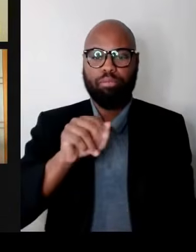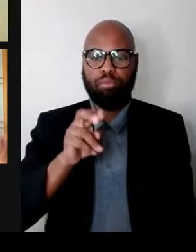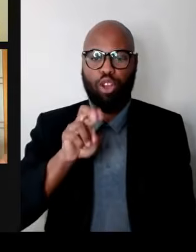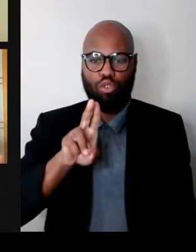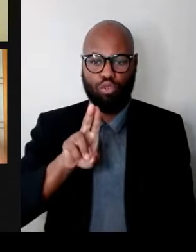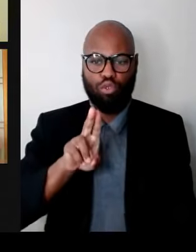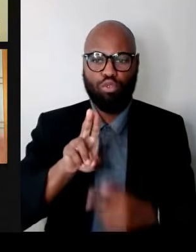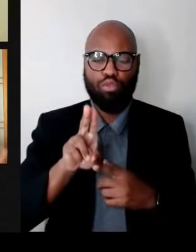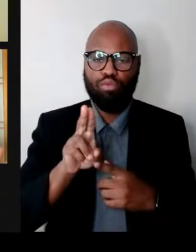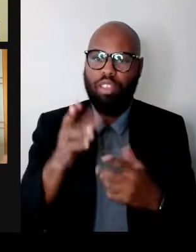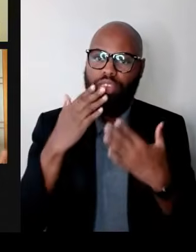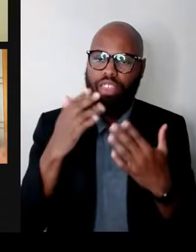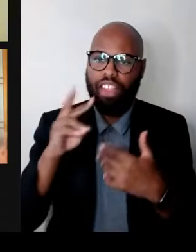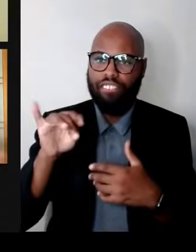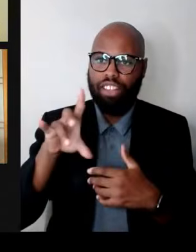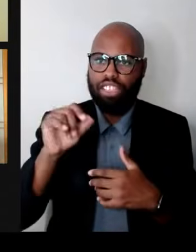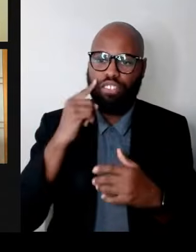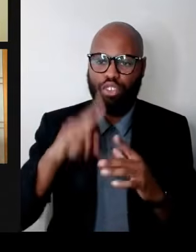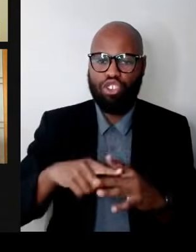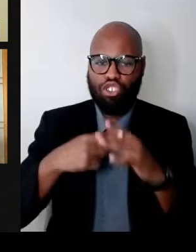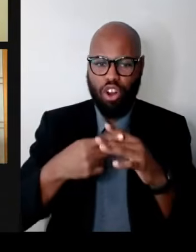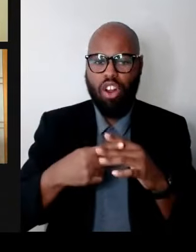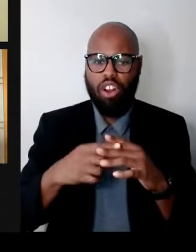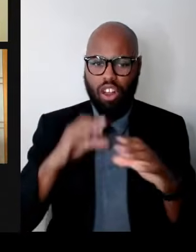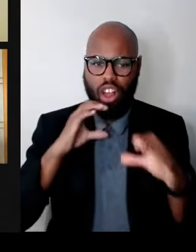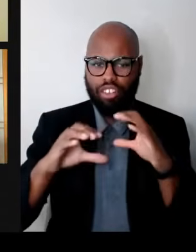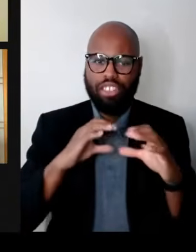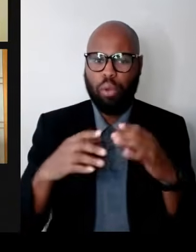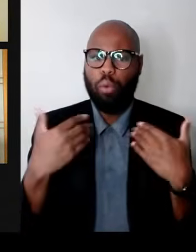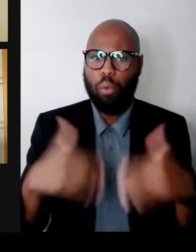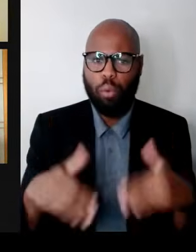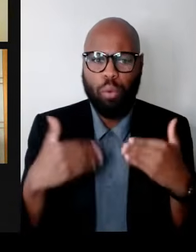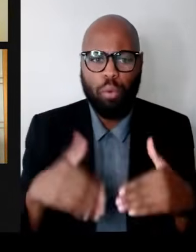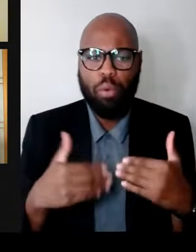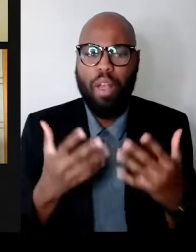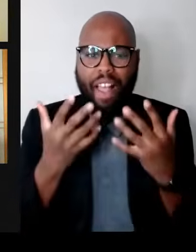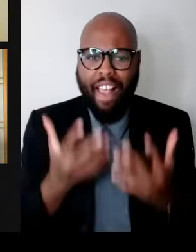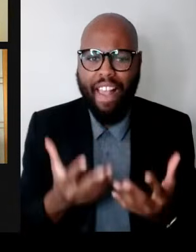I feel it's a very heavy and huge question to answer.